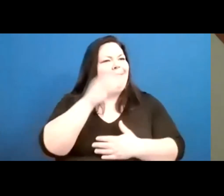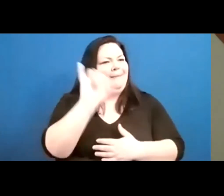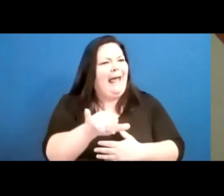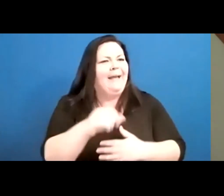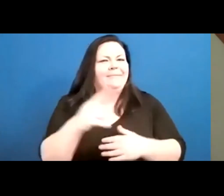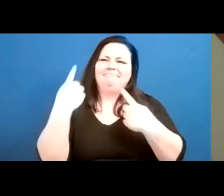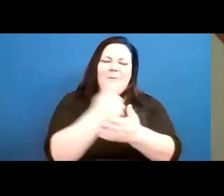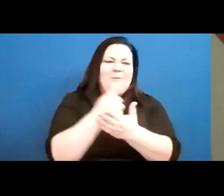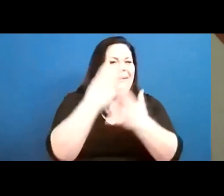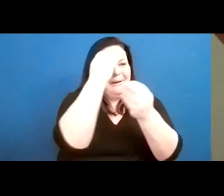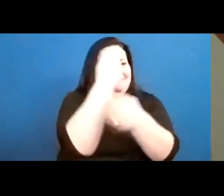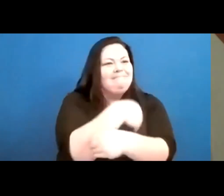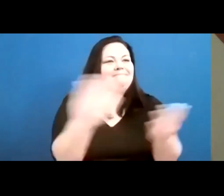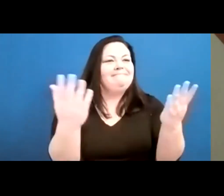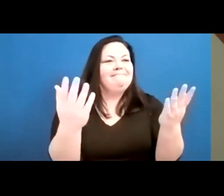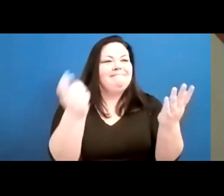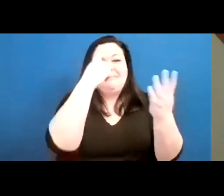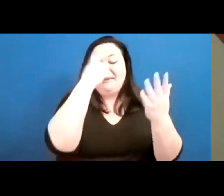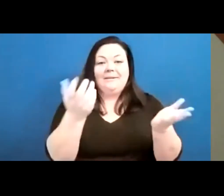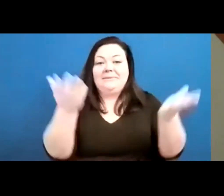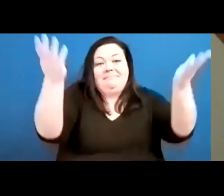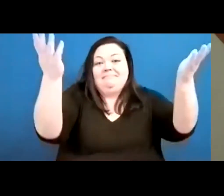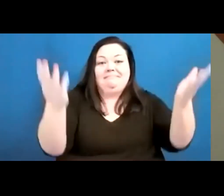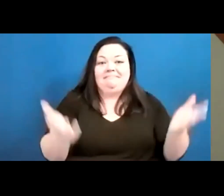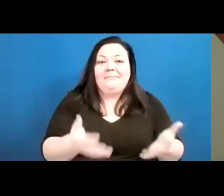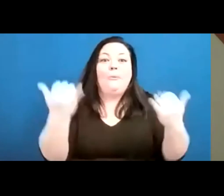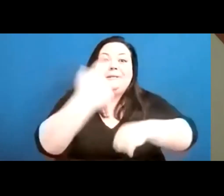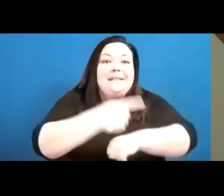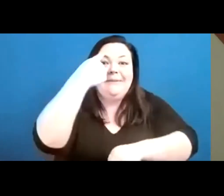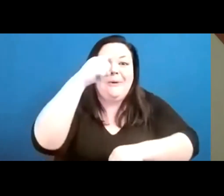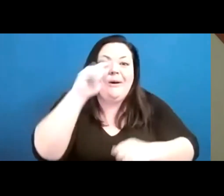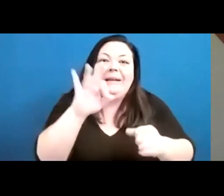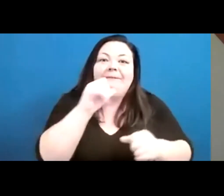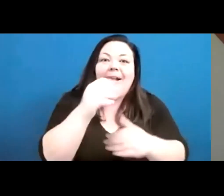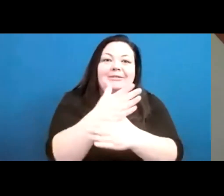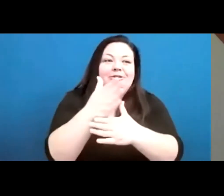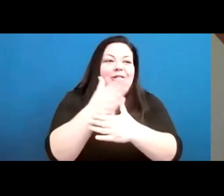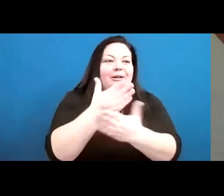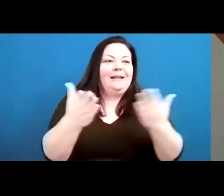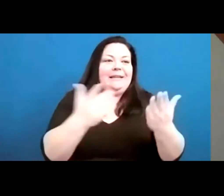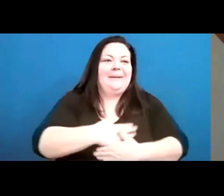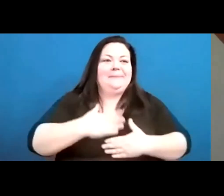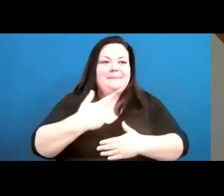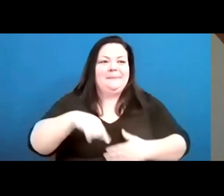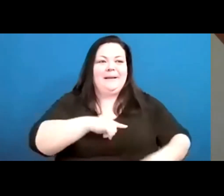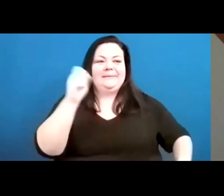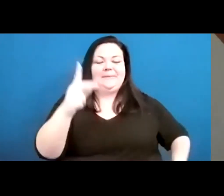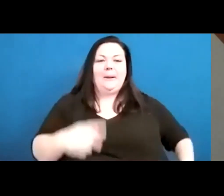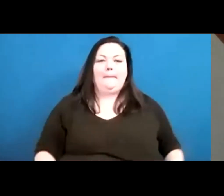that because what is today for if not sharing things to delight us. Okay, poem is unrelated: